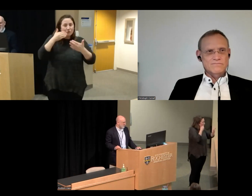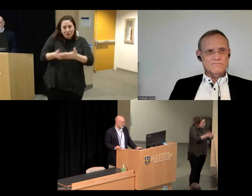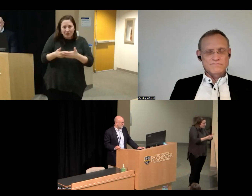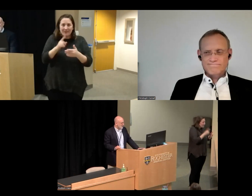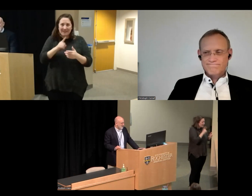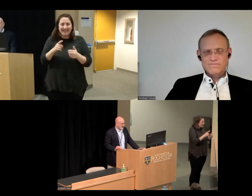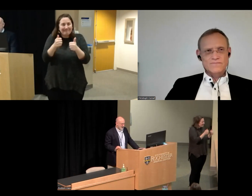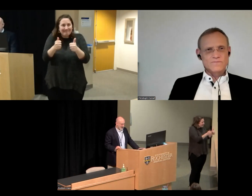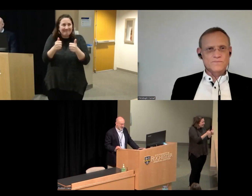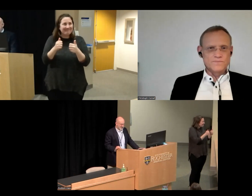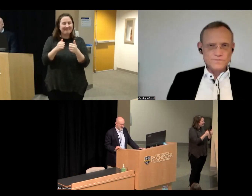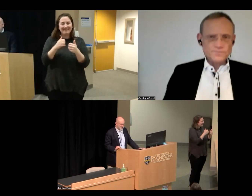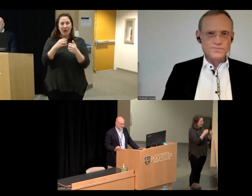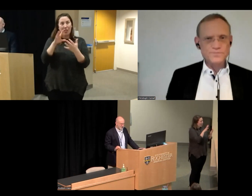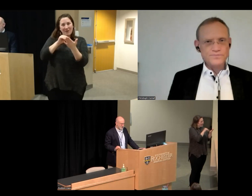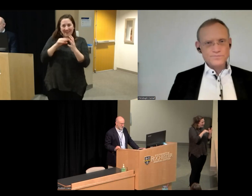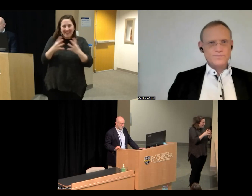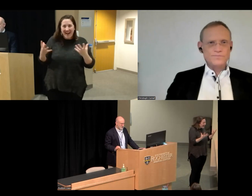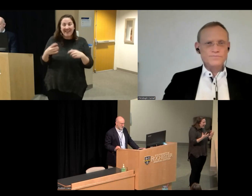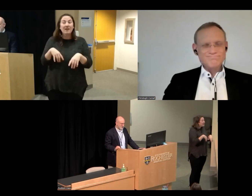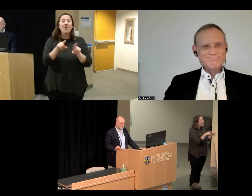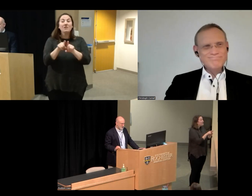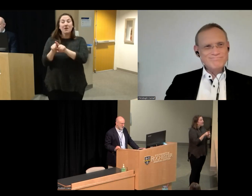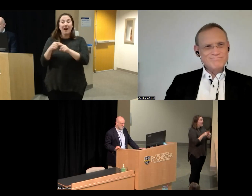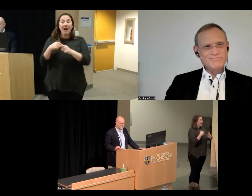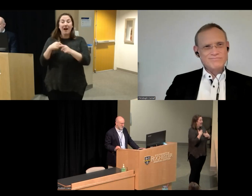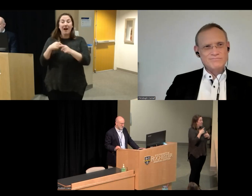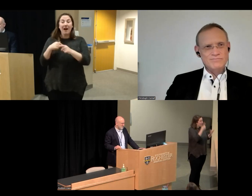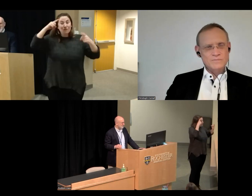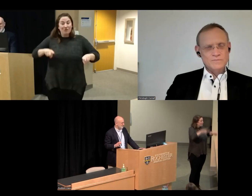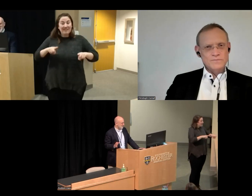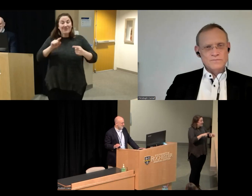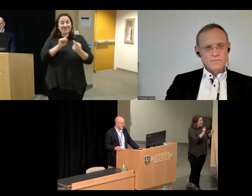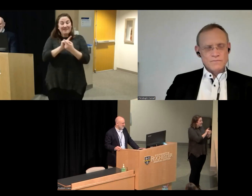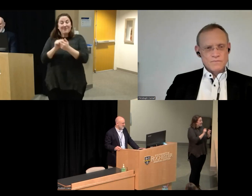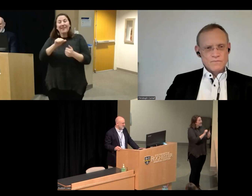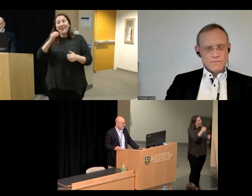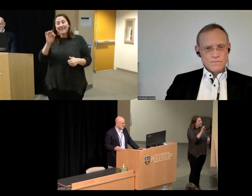informative. And I'm so glad you've agreed to meet with some other faculty this afternoon.